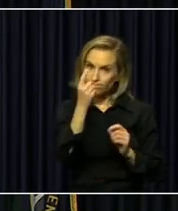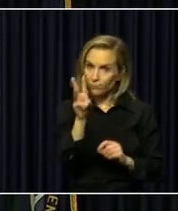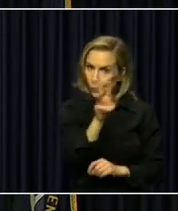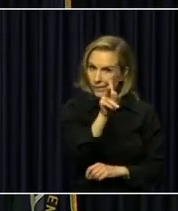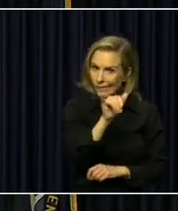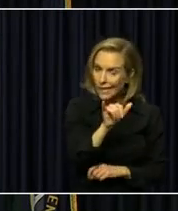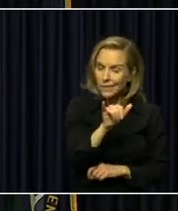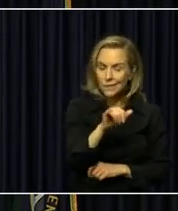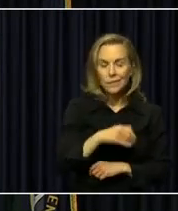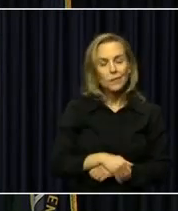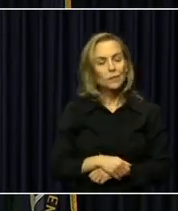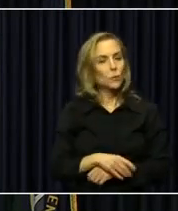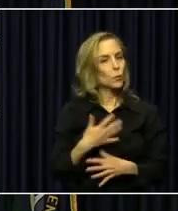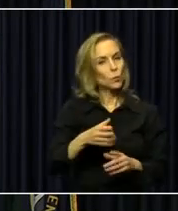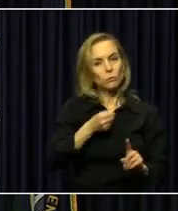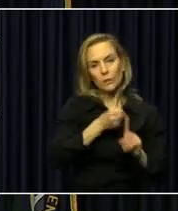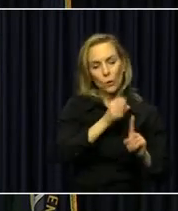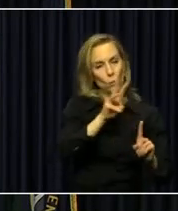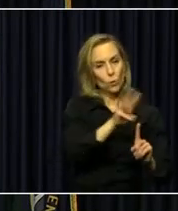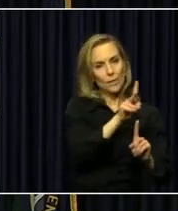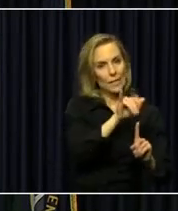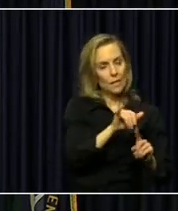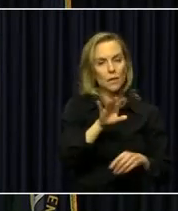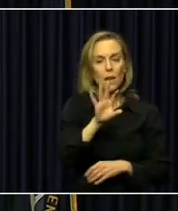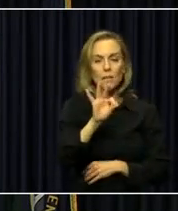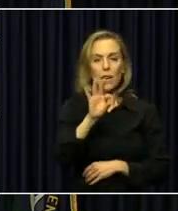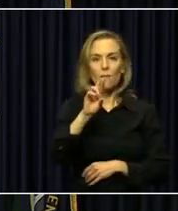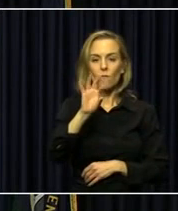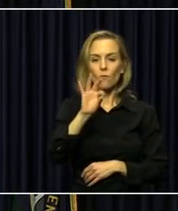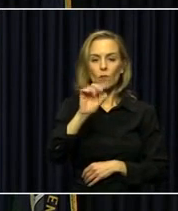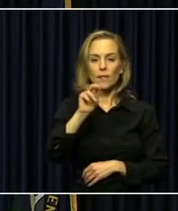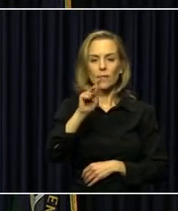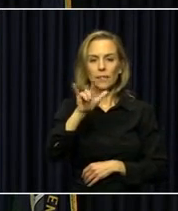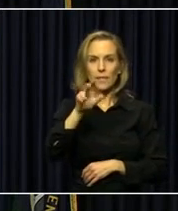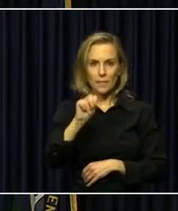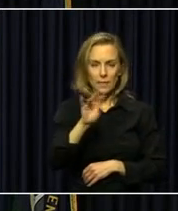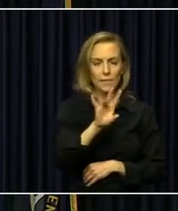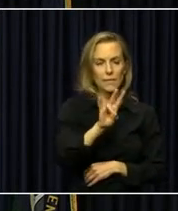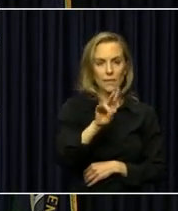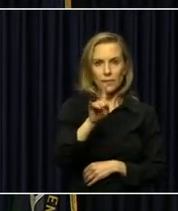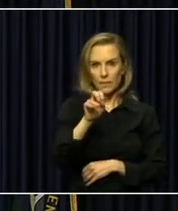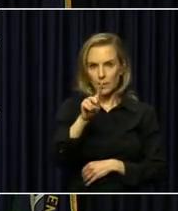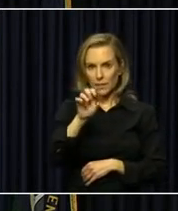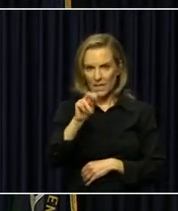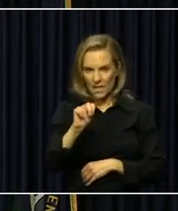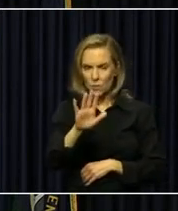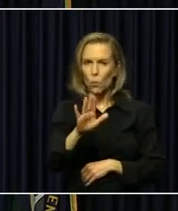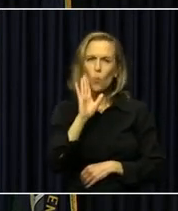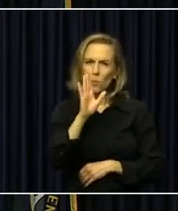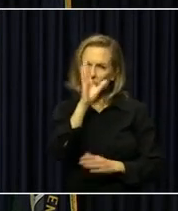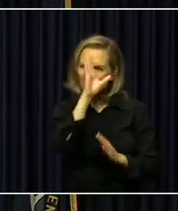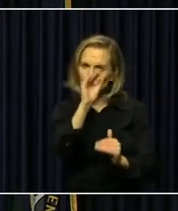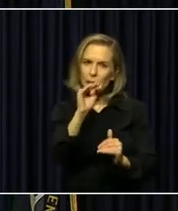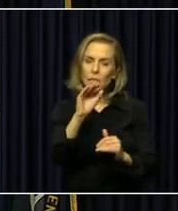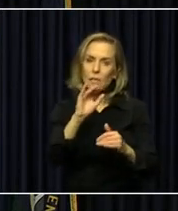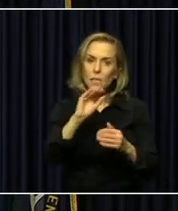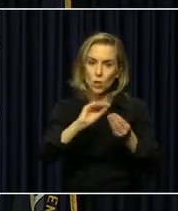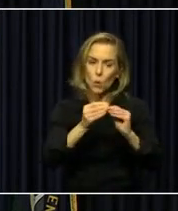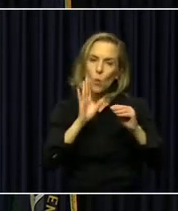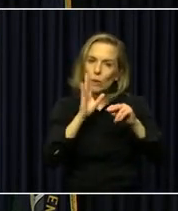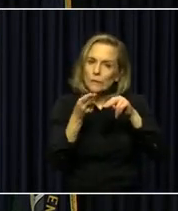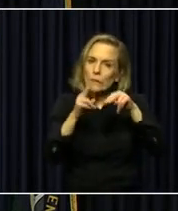AND A 63-YEAR-OLD NAIL